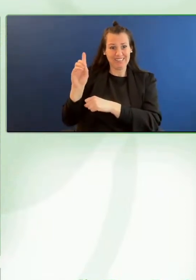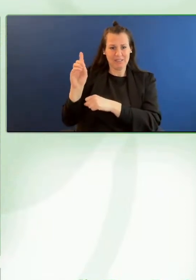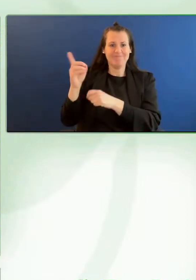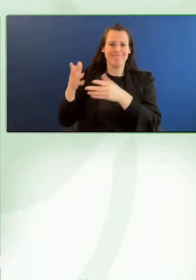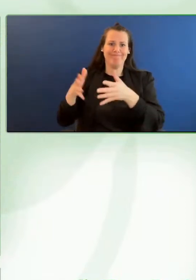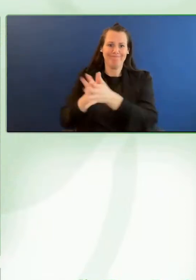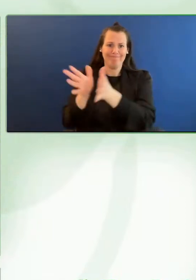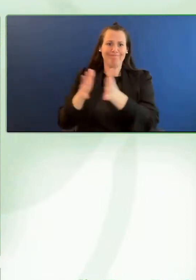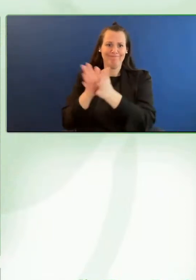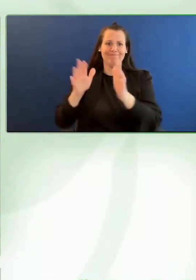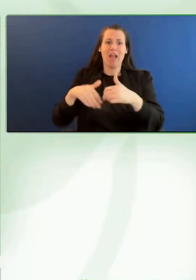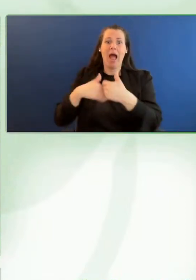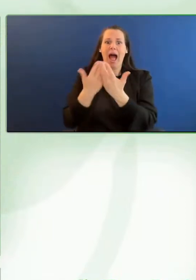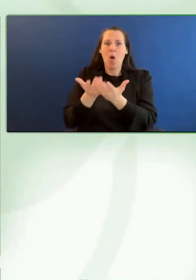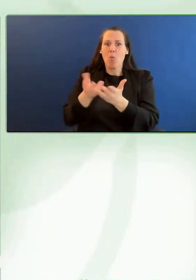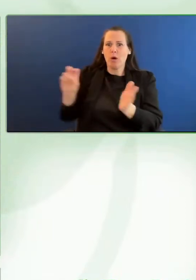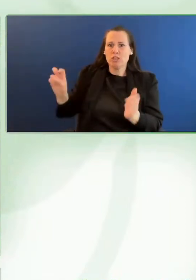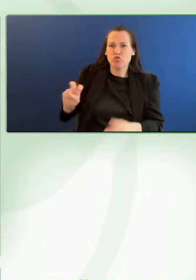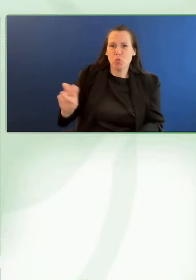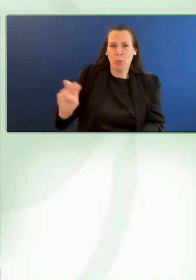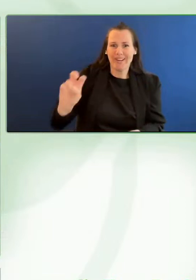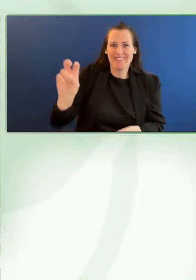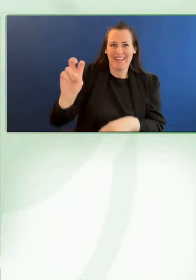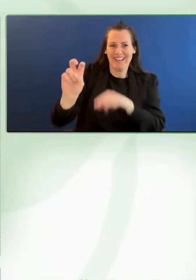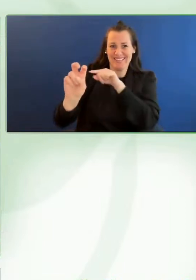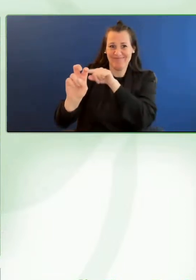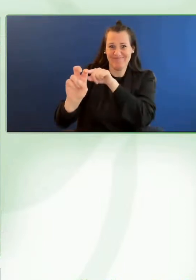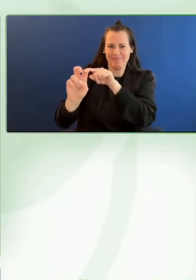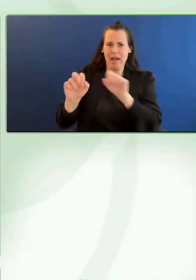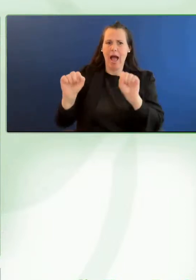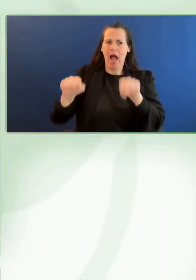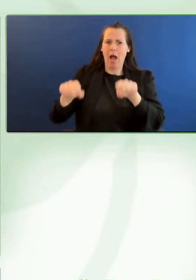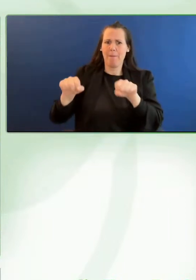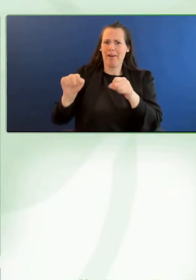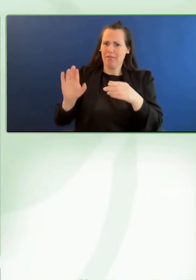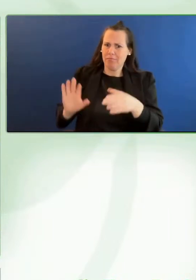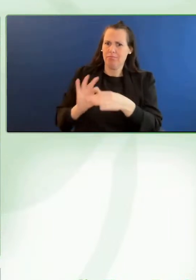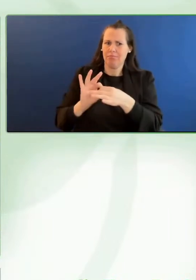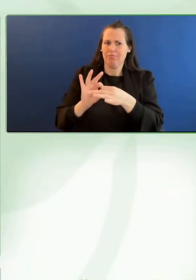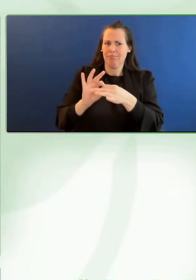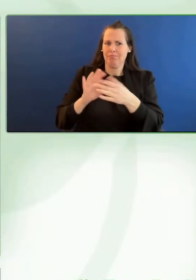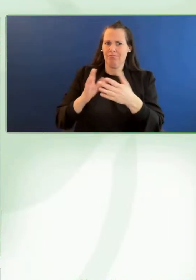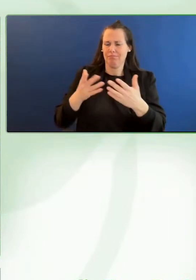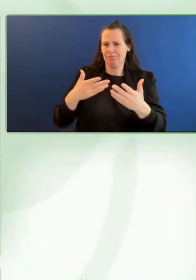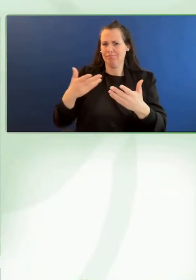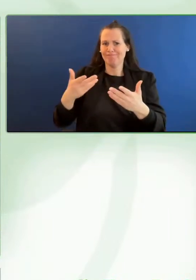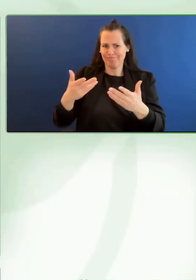introduce the introductory video and then we will just settle into some questions.